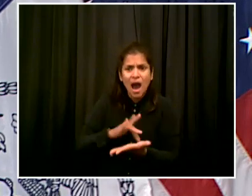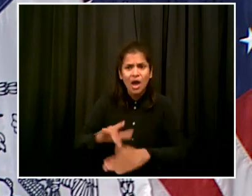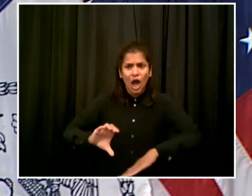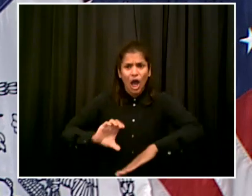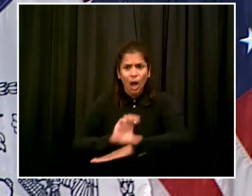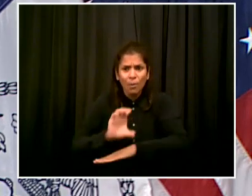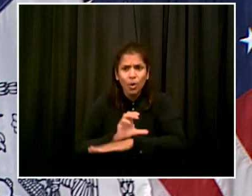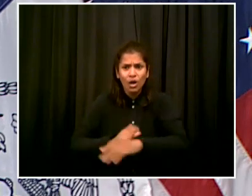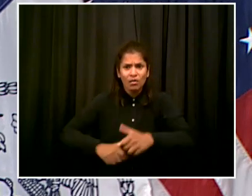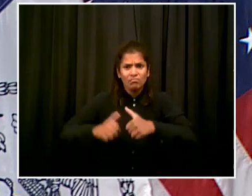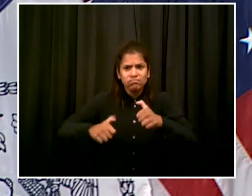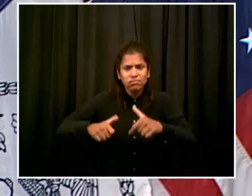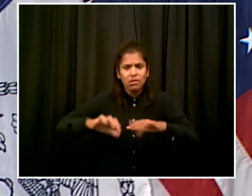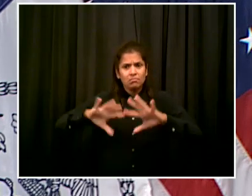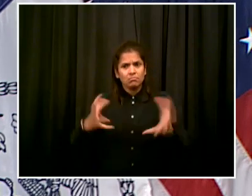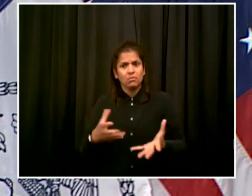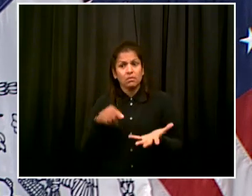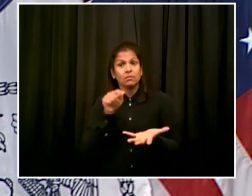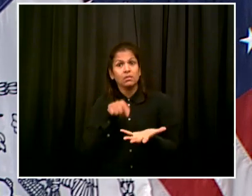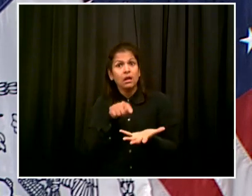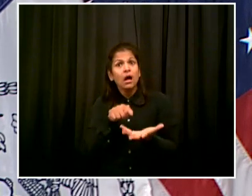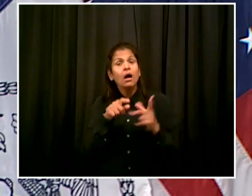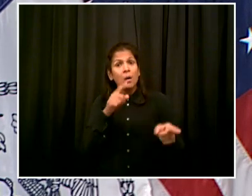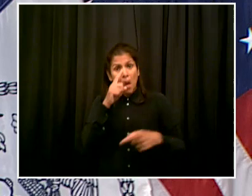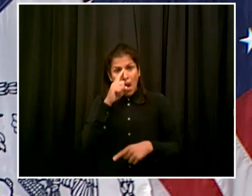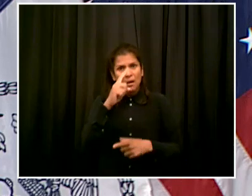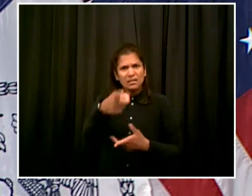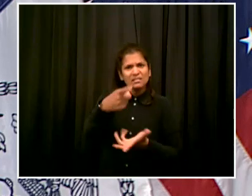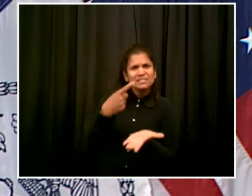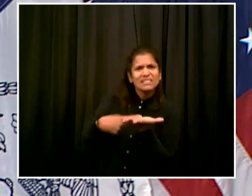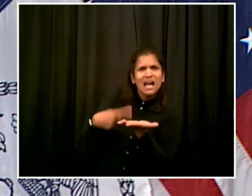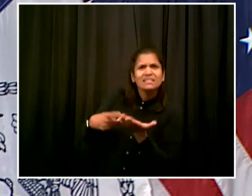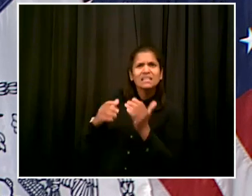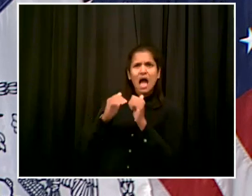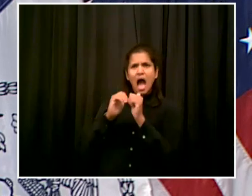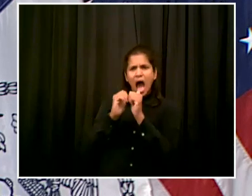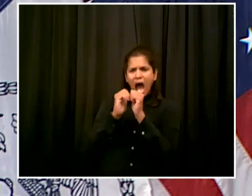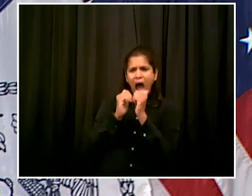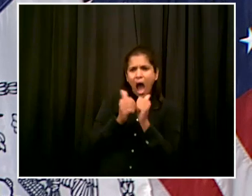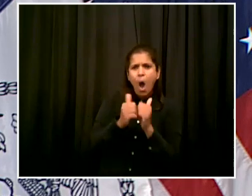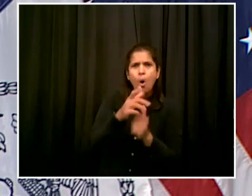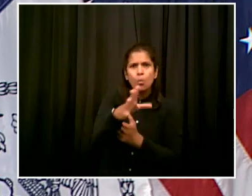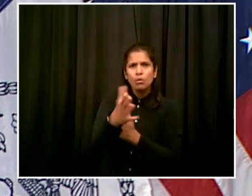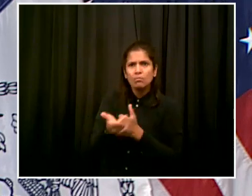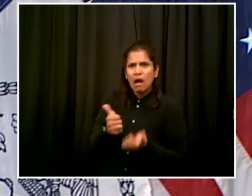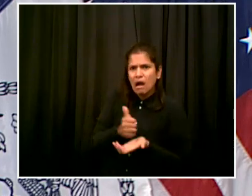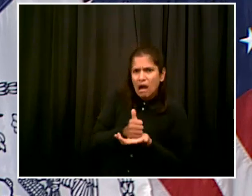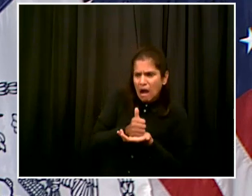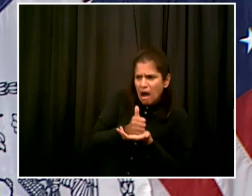CAN YOU SPEAK TO HAWT HTE CITY AND D.O.E. HAVE DONE IN